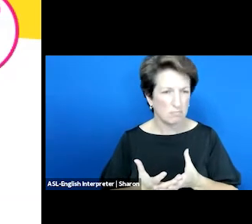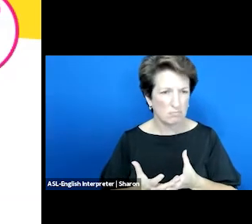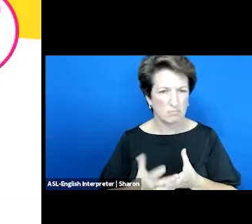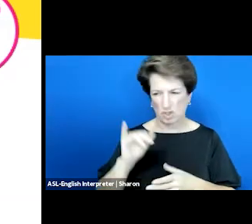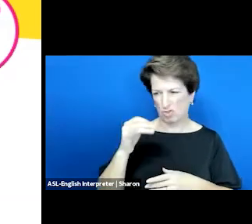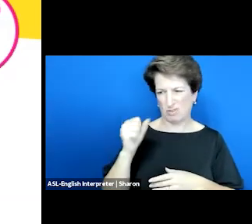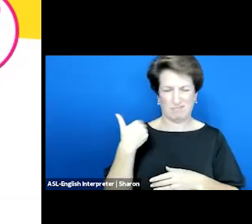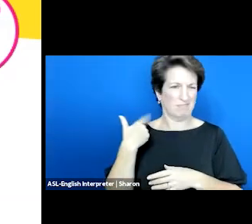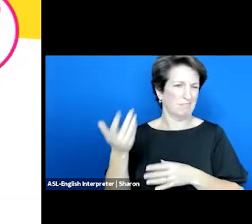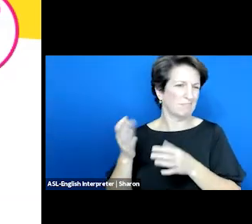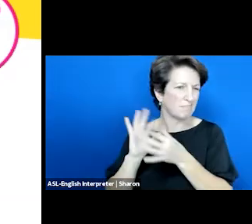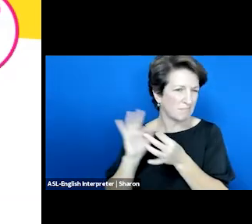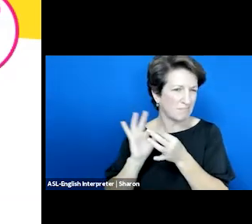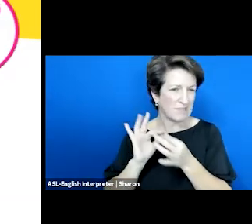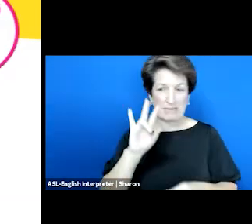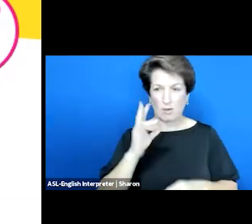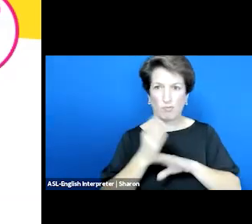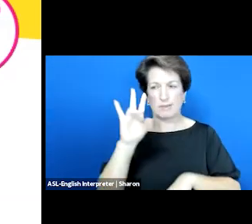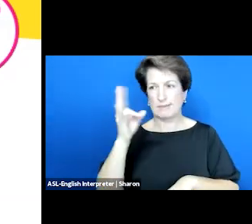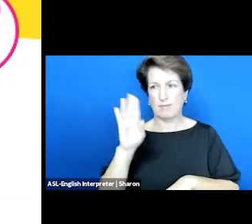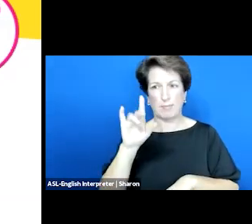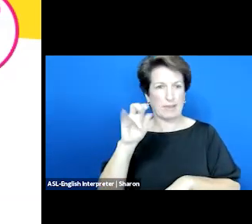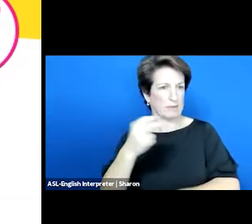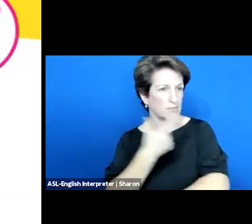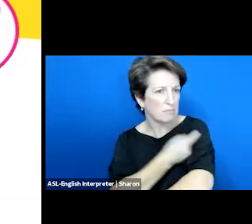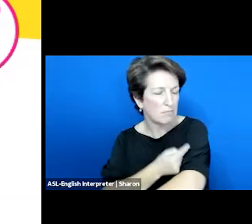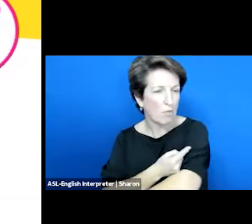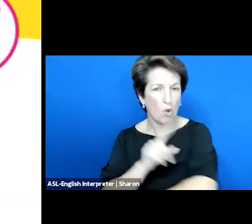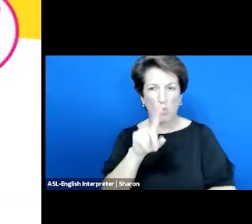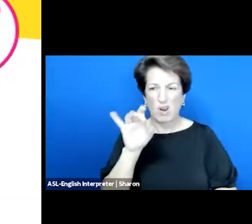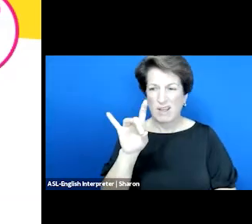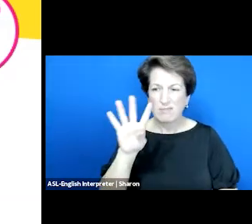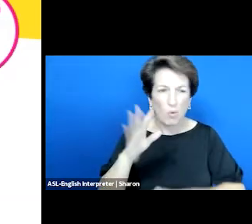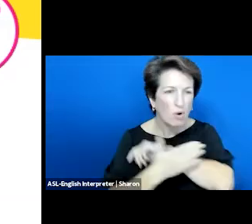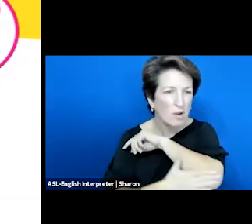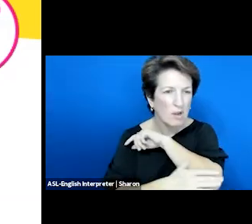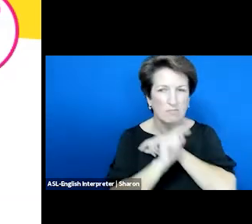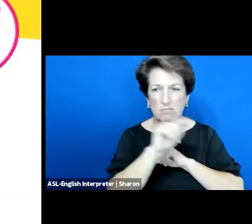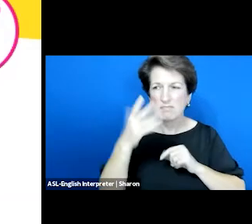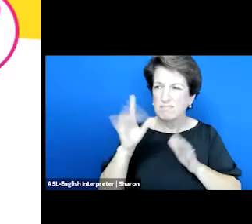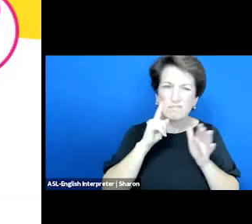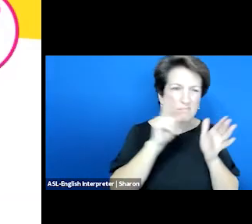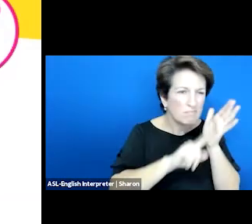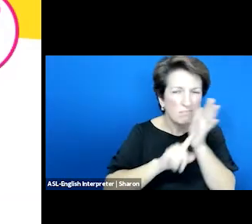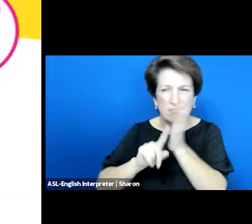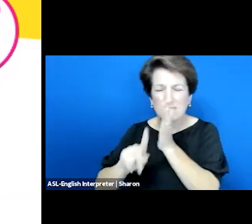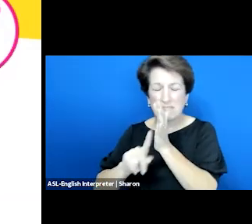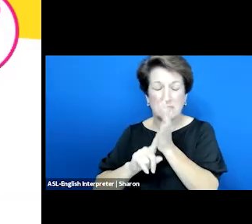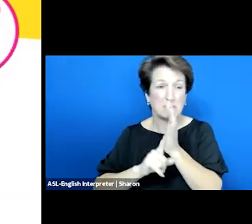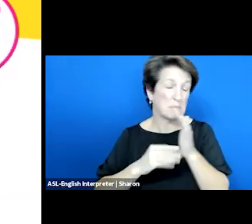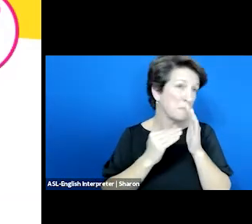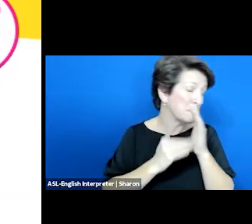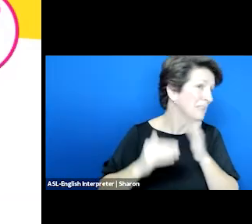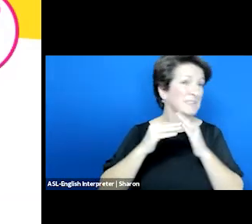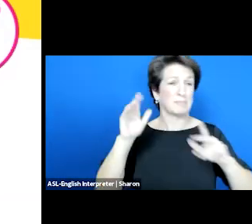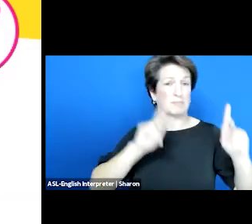online around the safety of COVID 19 and fertility.